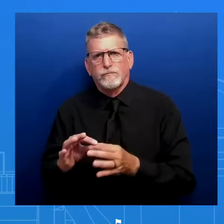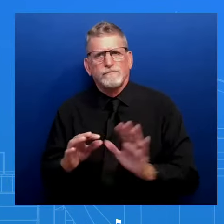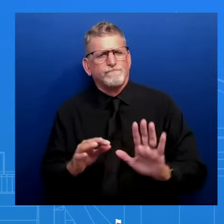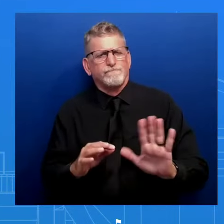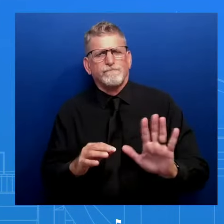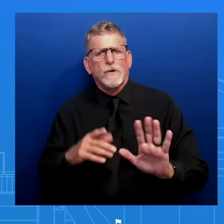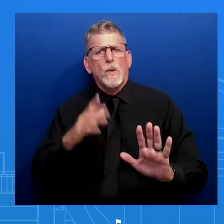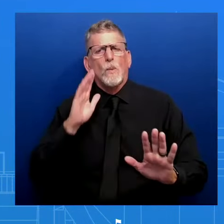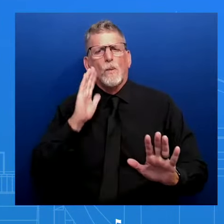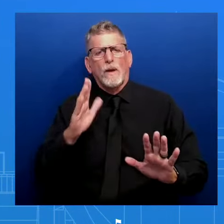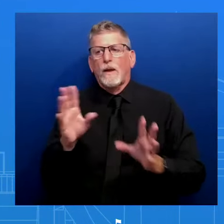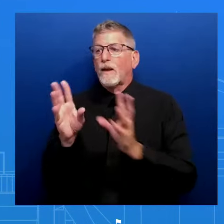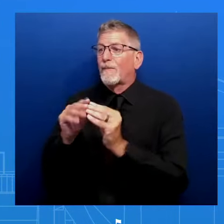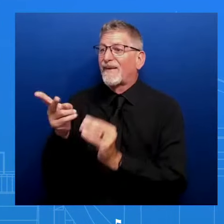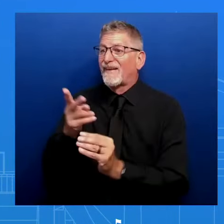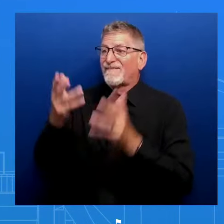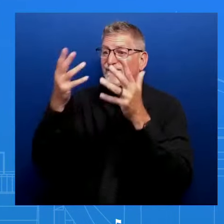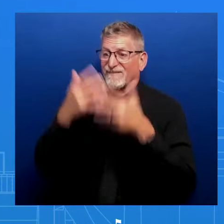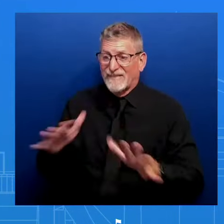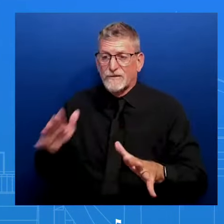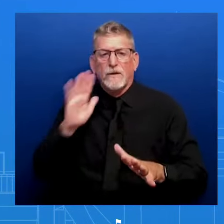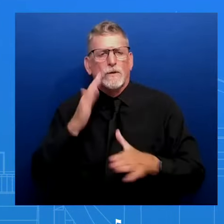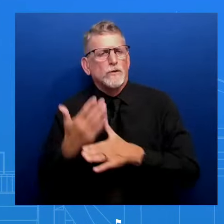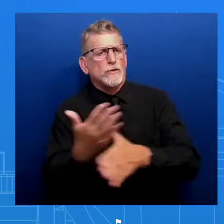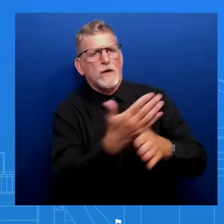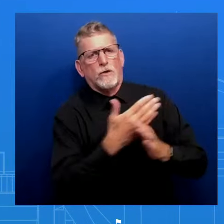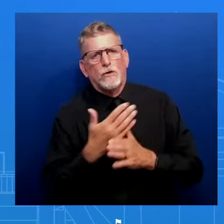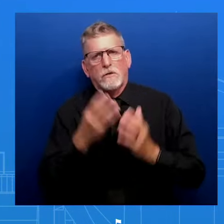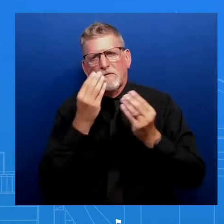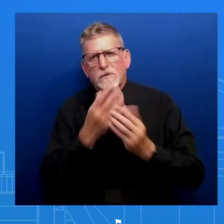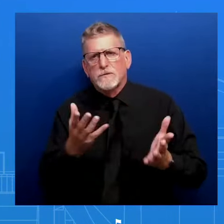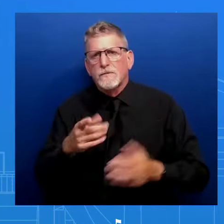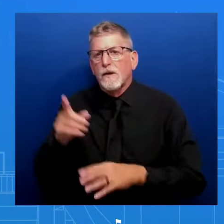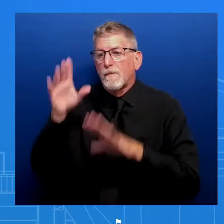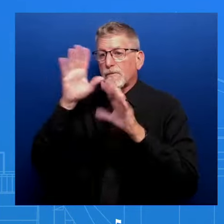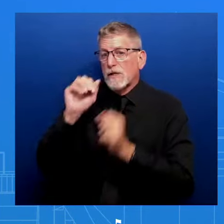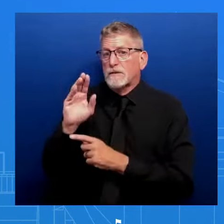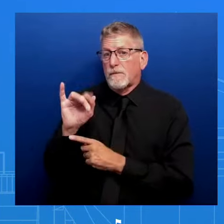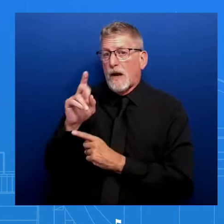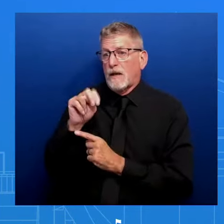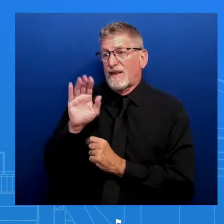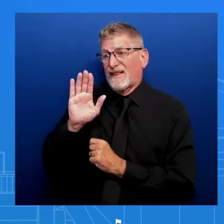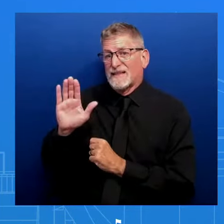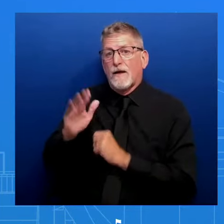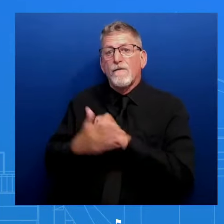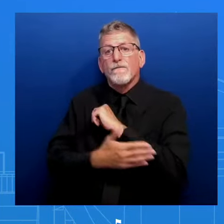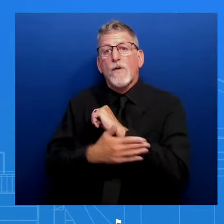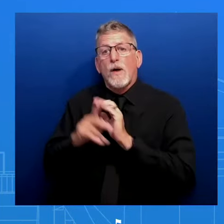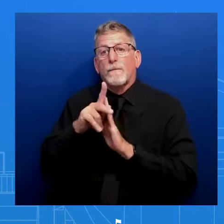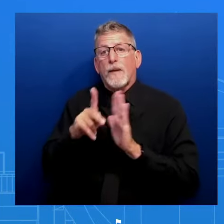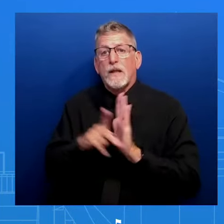But President Biden's foreign policy really is rooted in human rights.